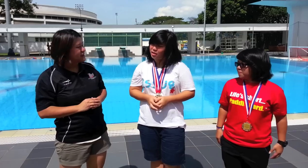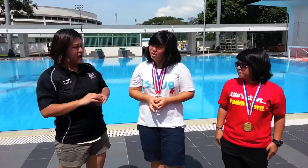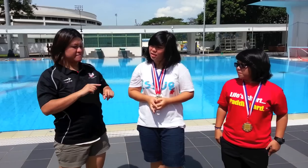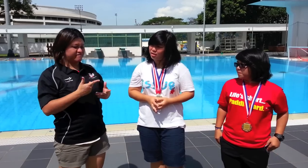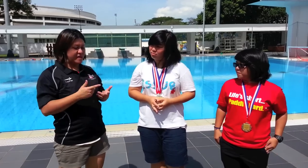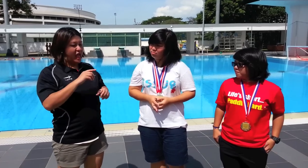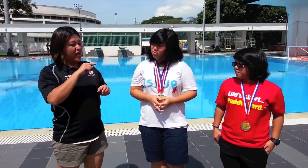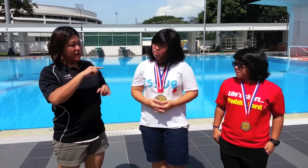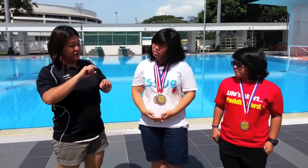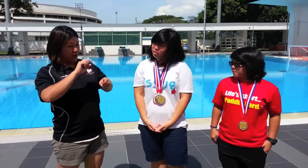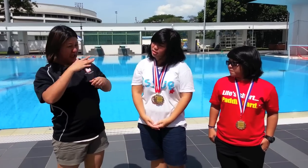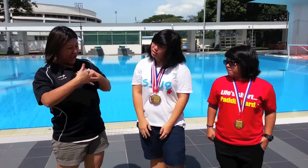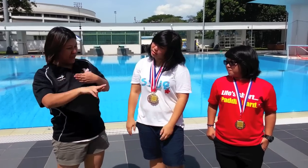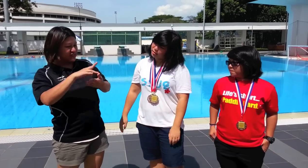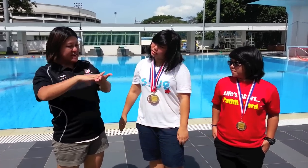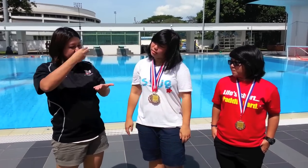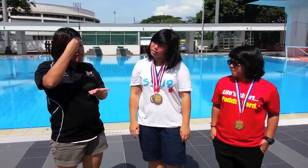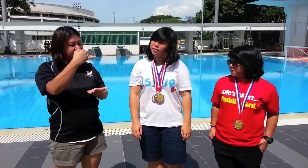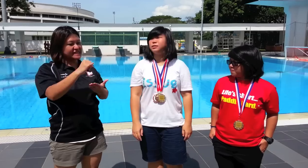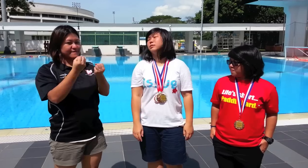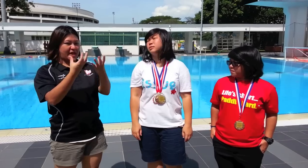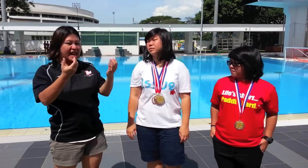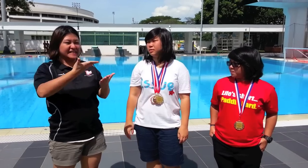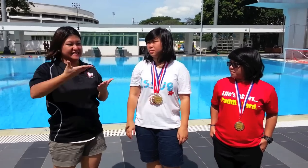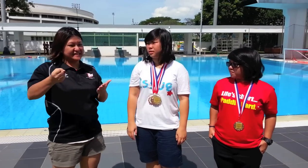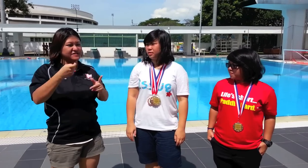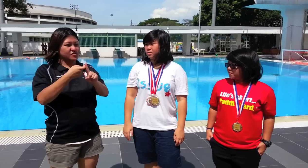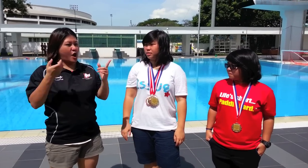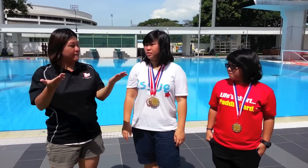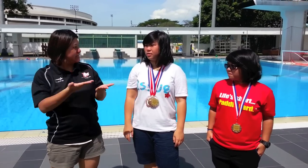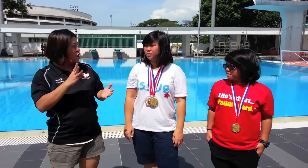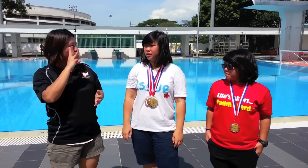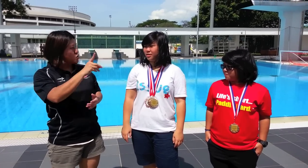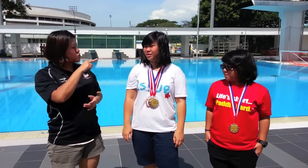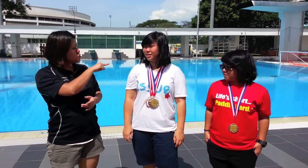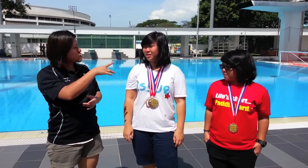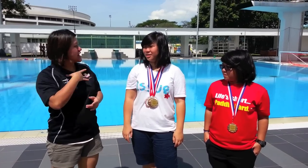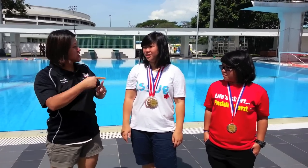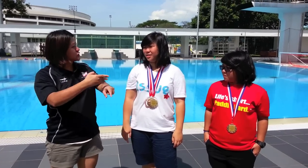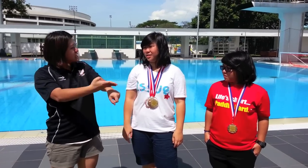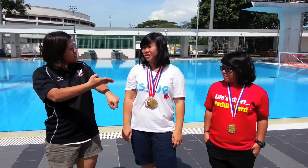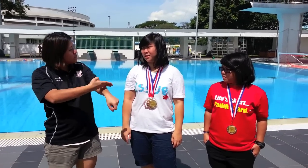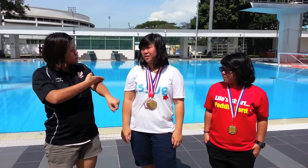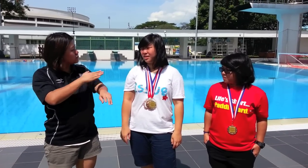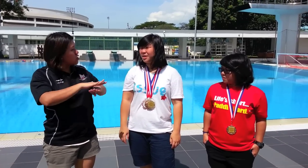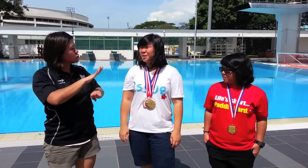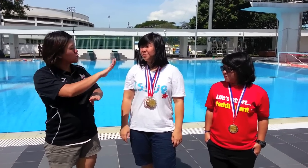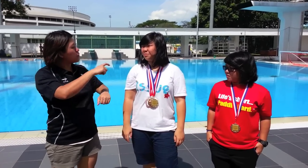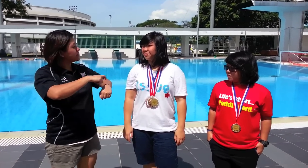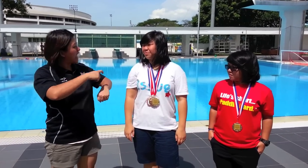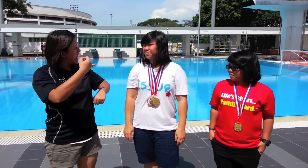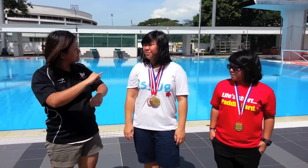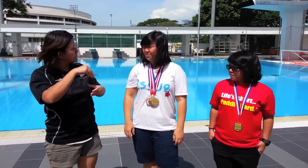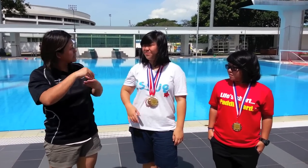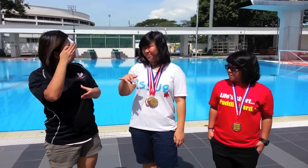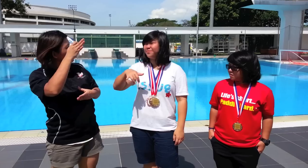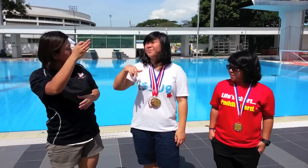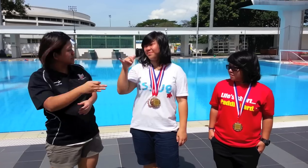After learning many things from here, would you like to improve on your personal best timing in future?